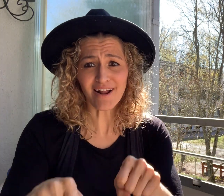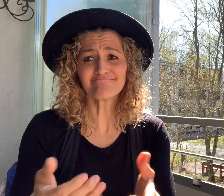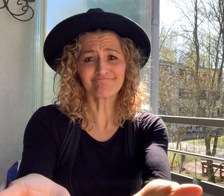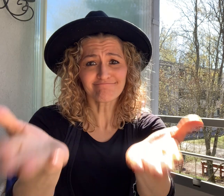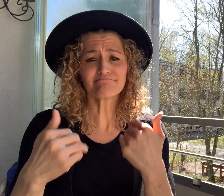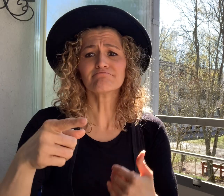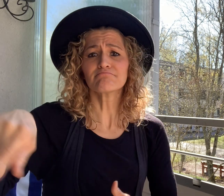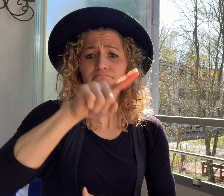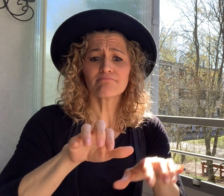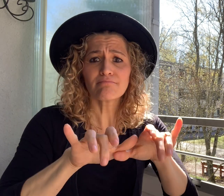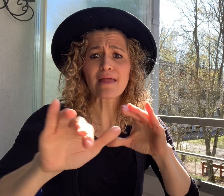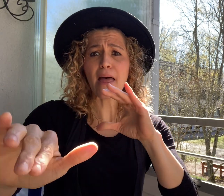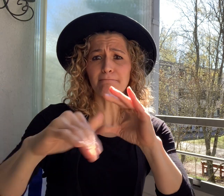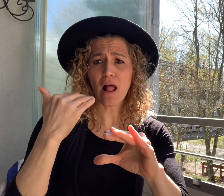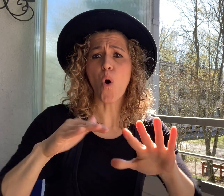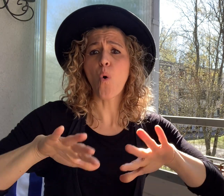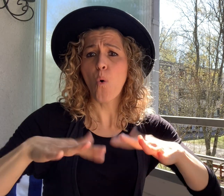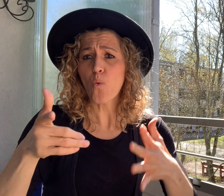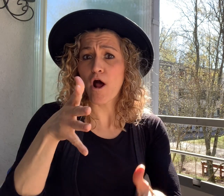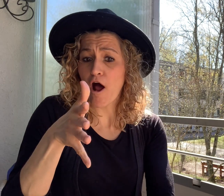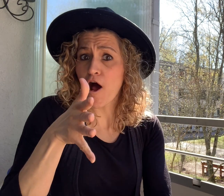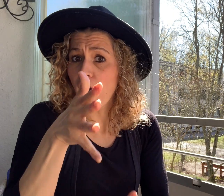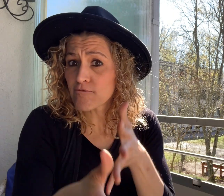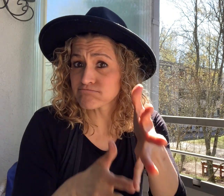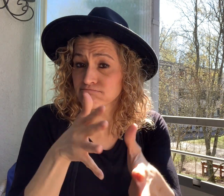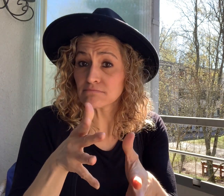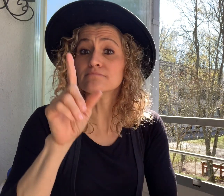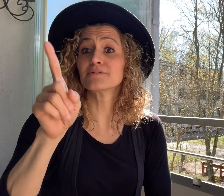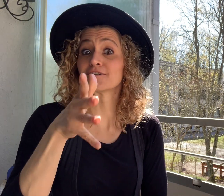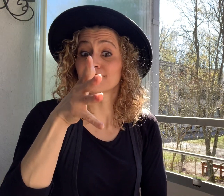text or video comments. If you send a video message,